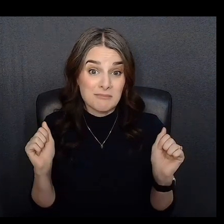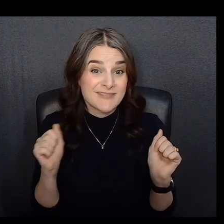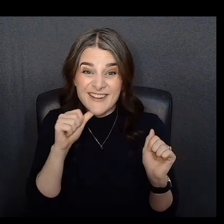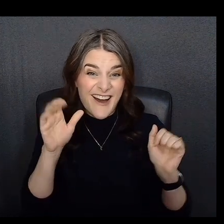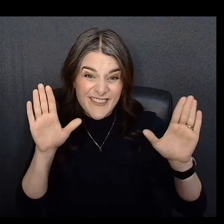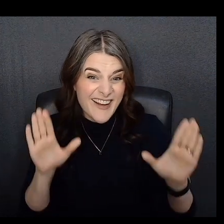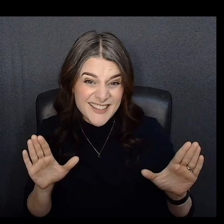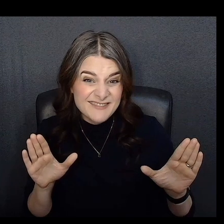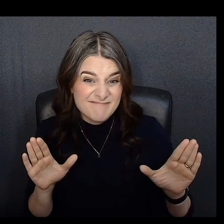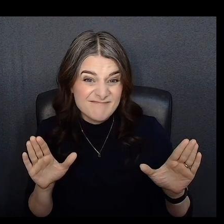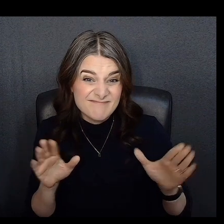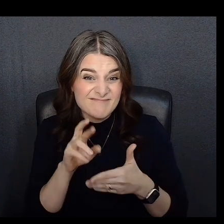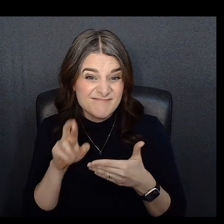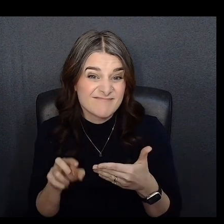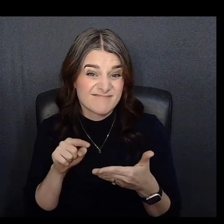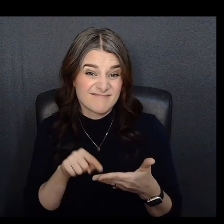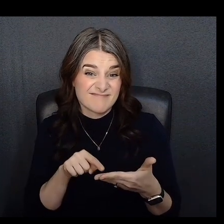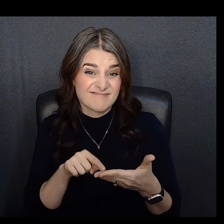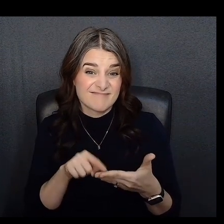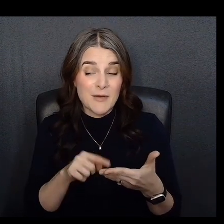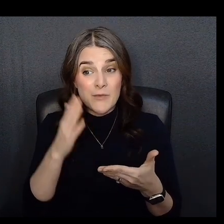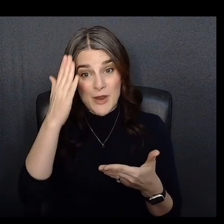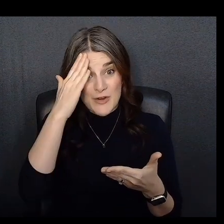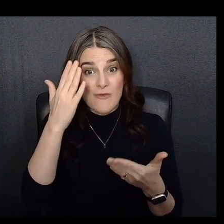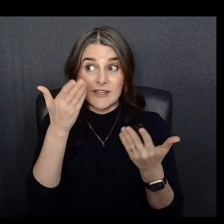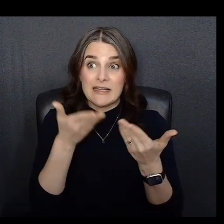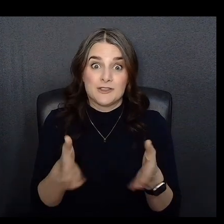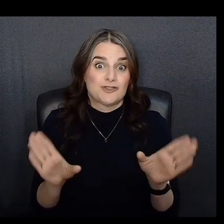We know that the state of sex education in general